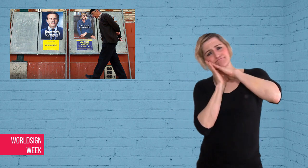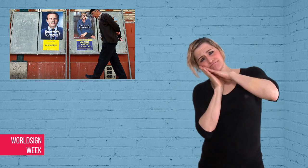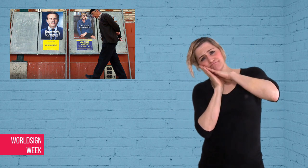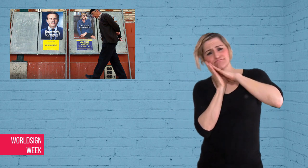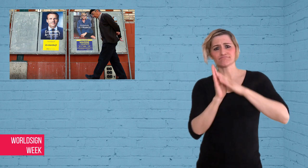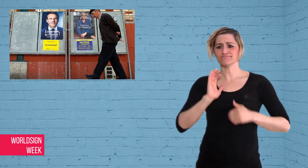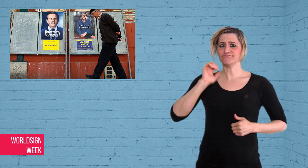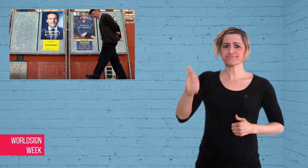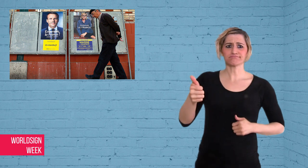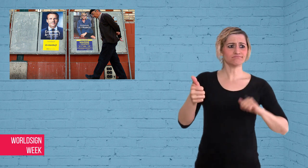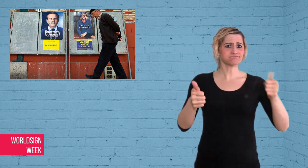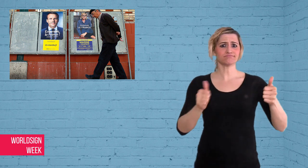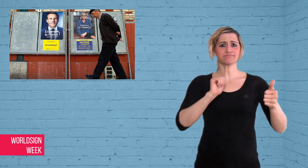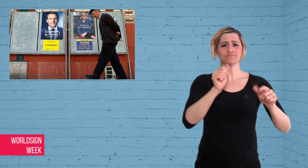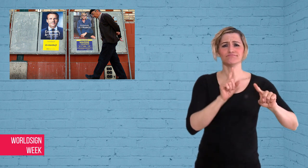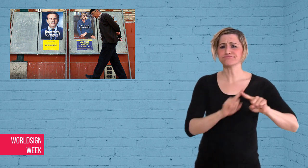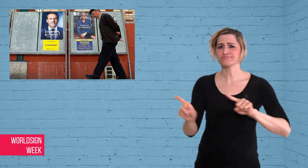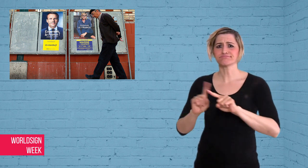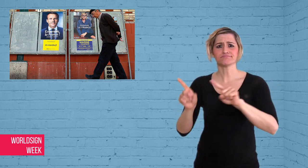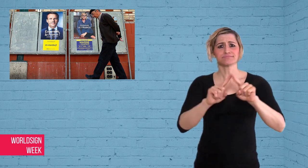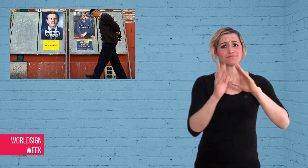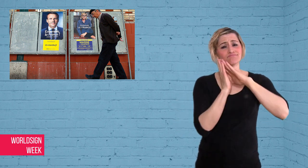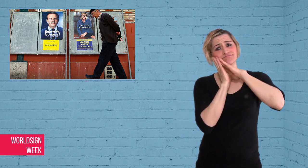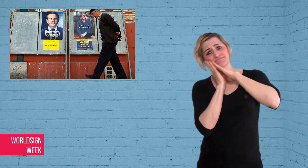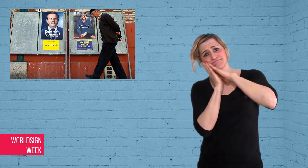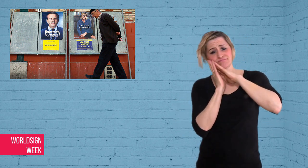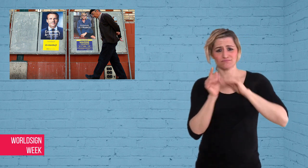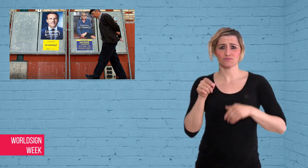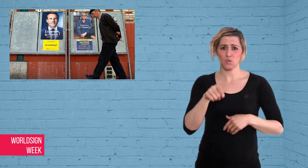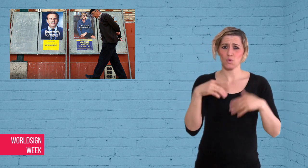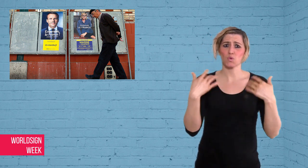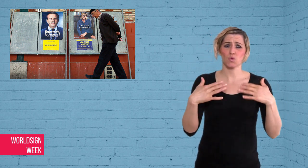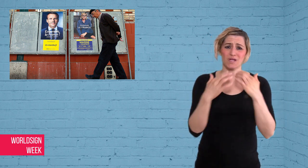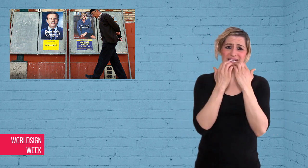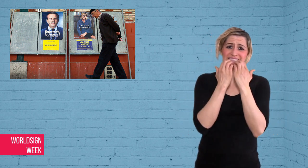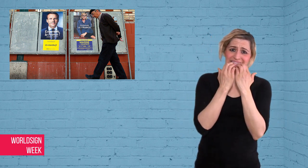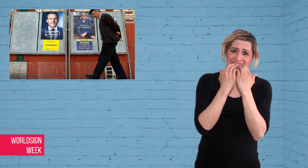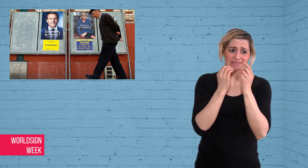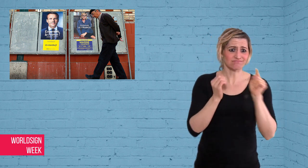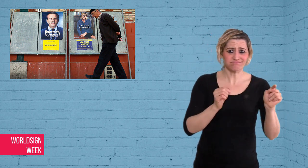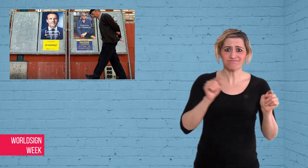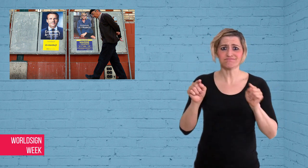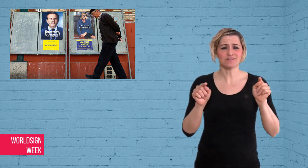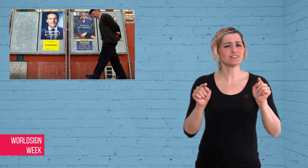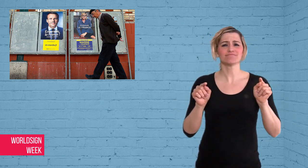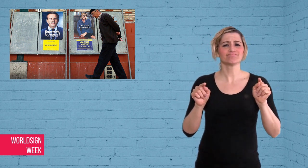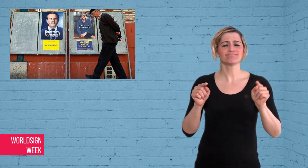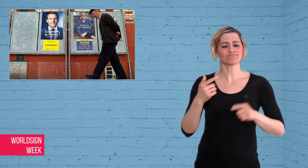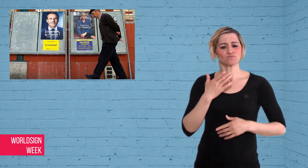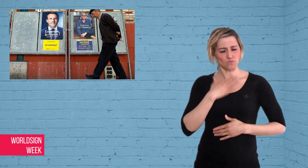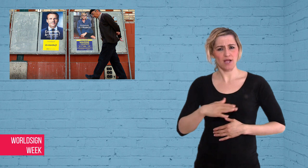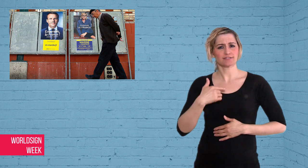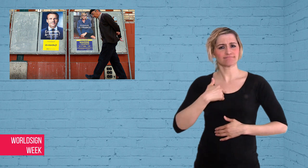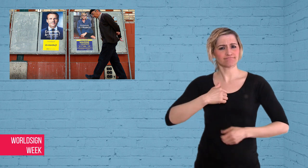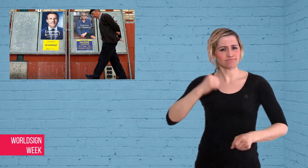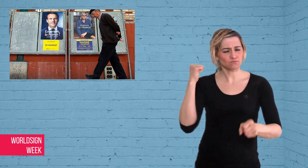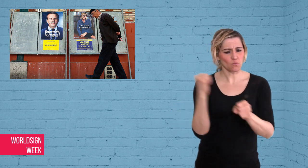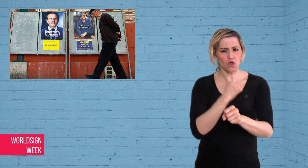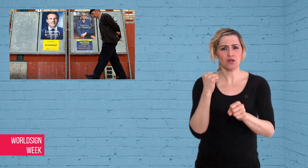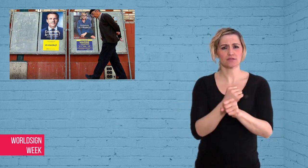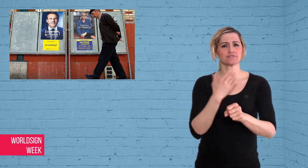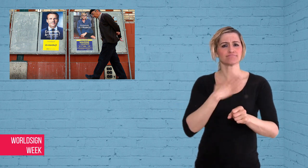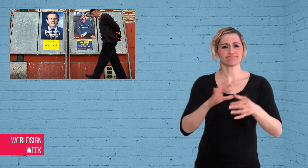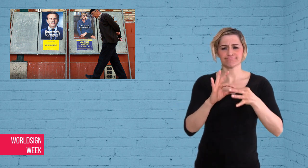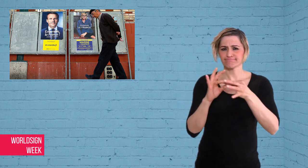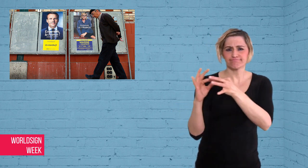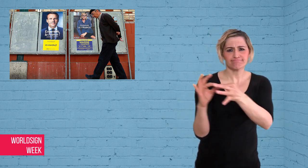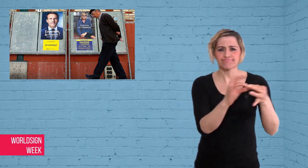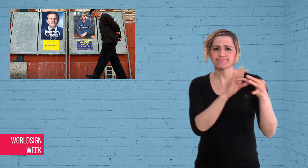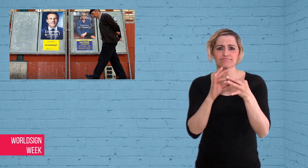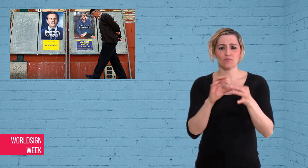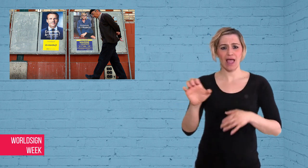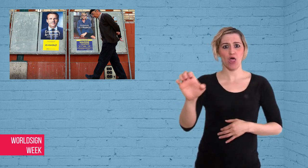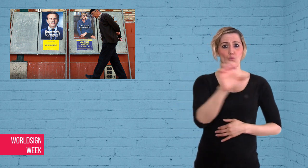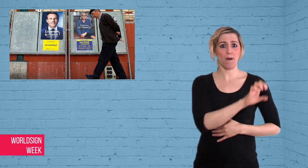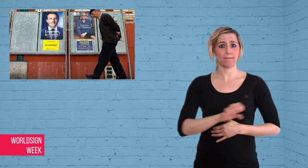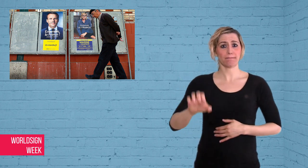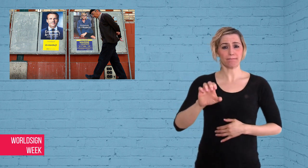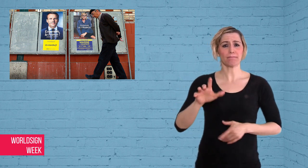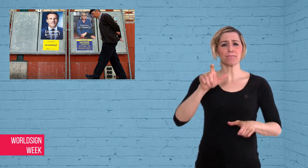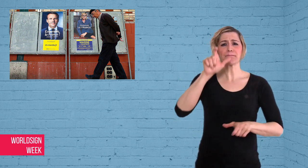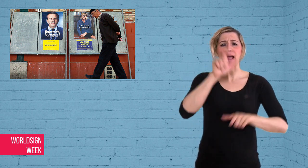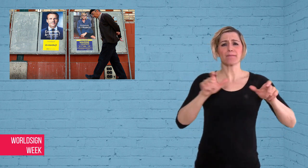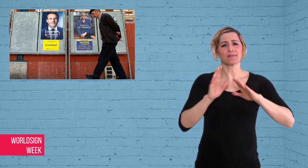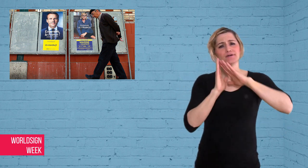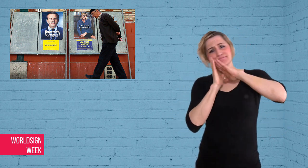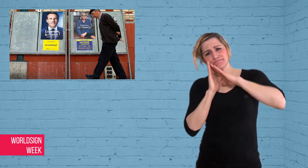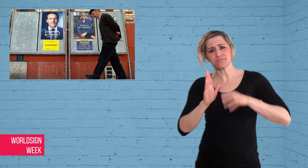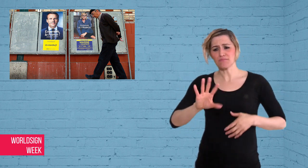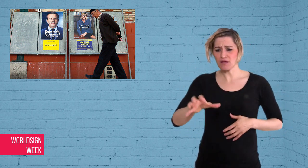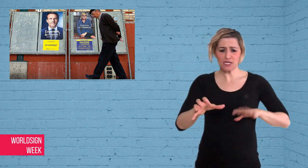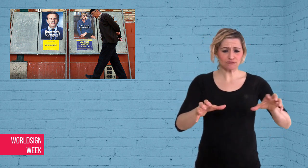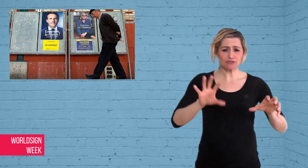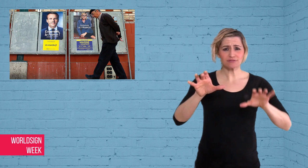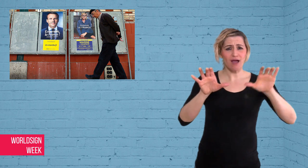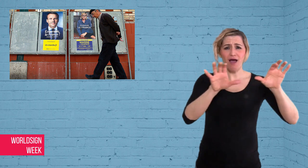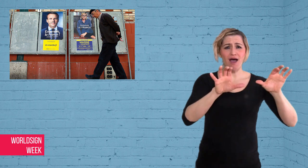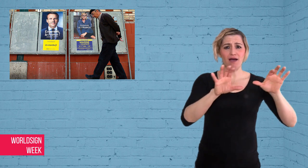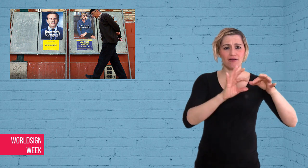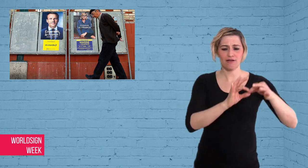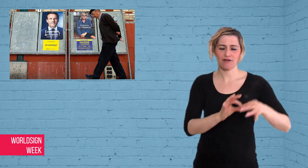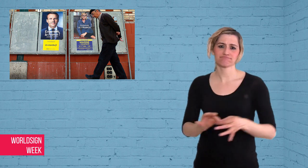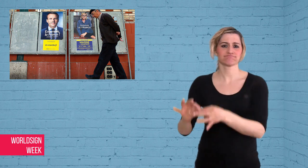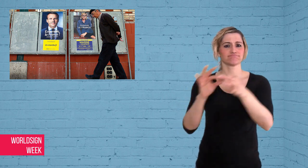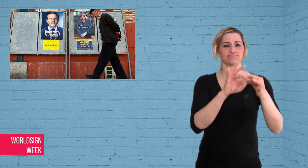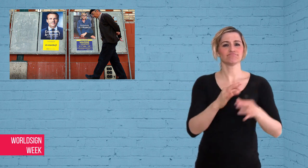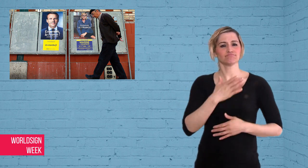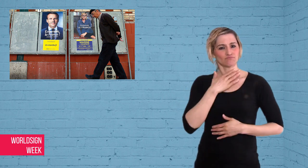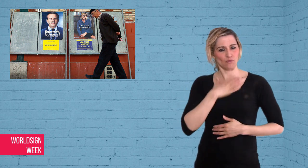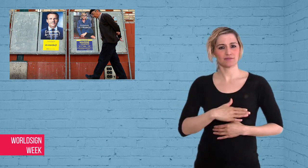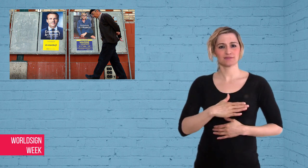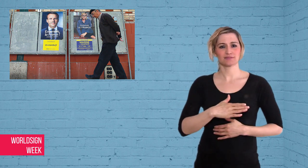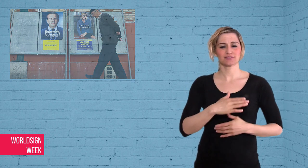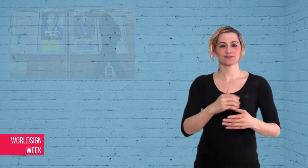and its citizens.”